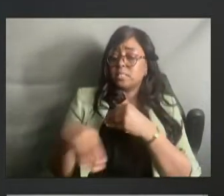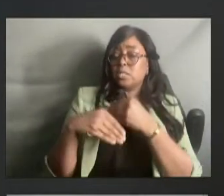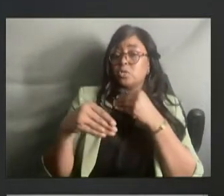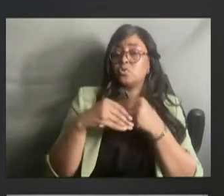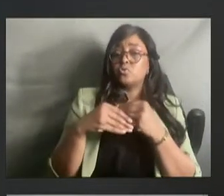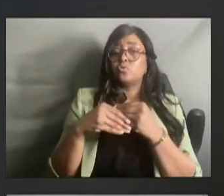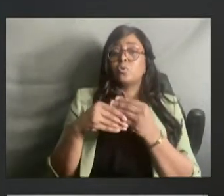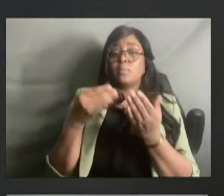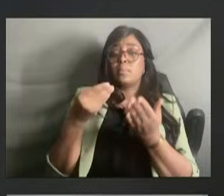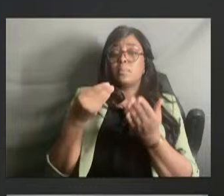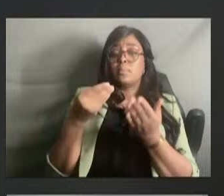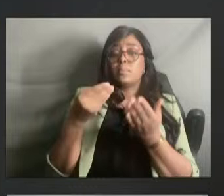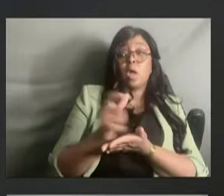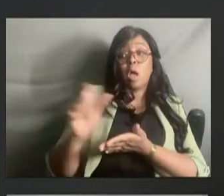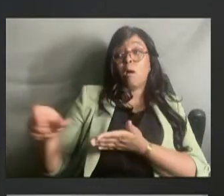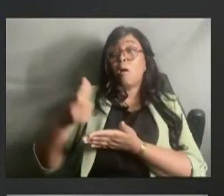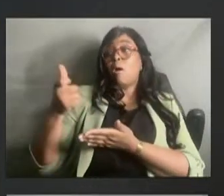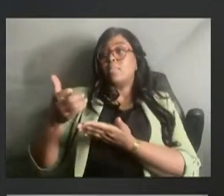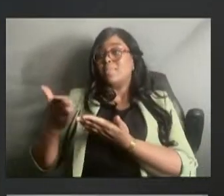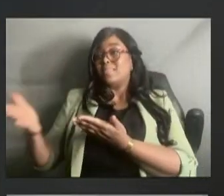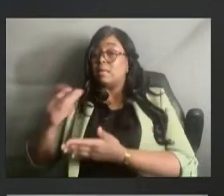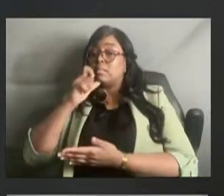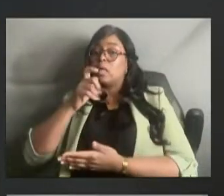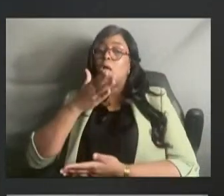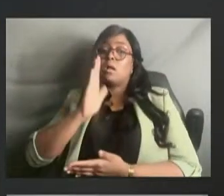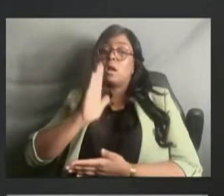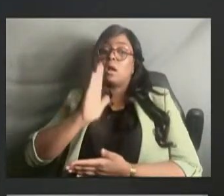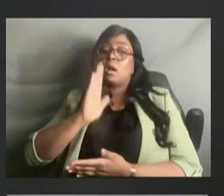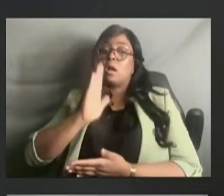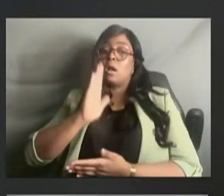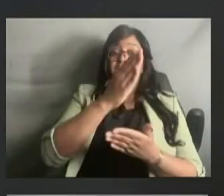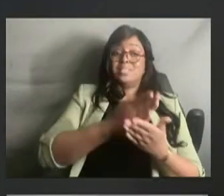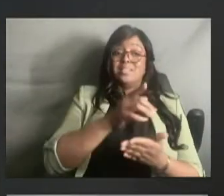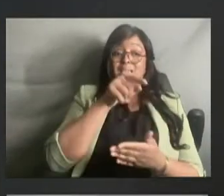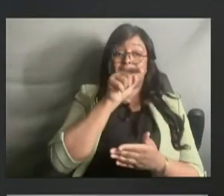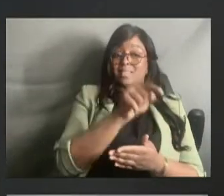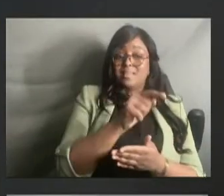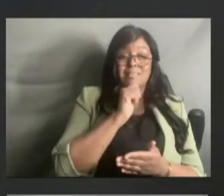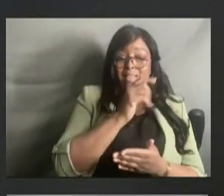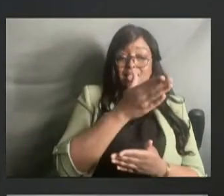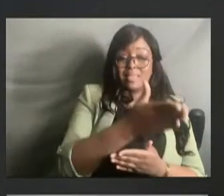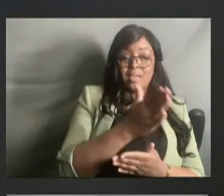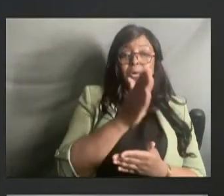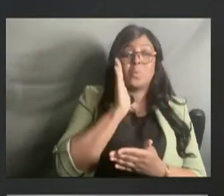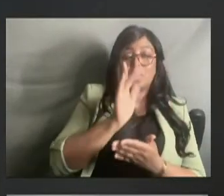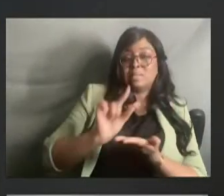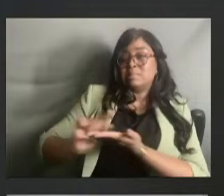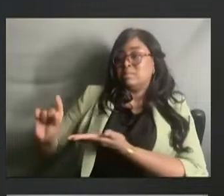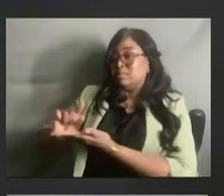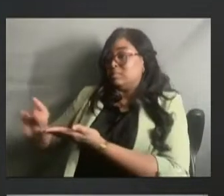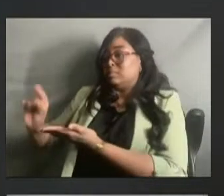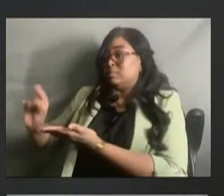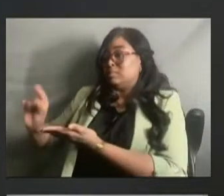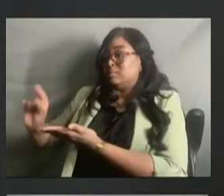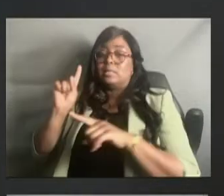because even though the there is additional revenue, all of it gets eaten up by other things